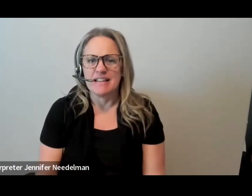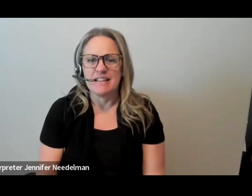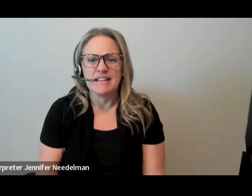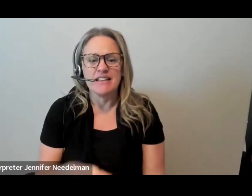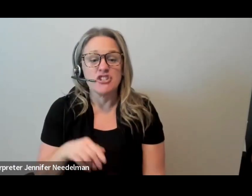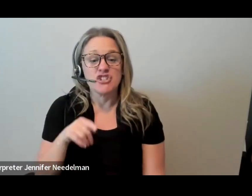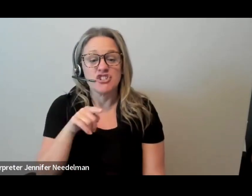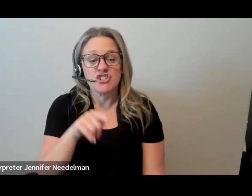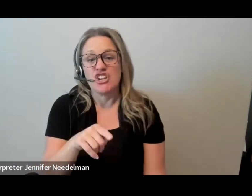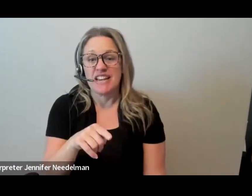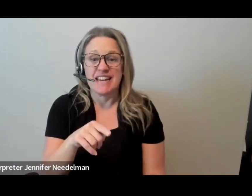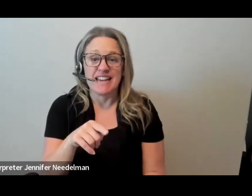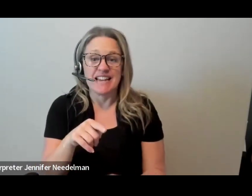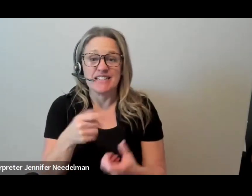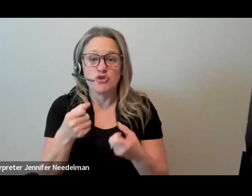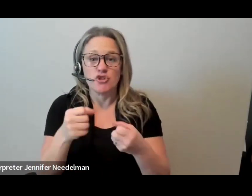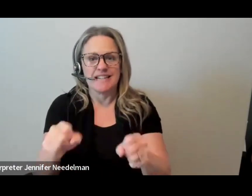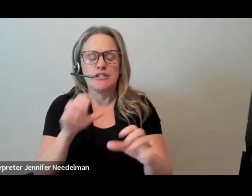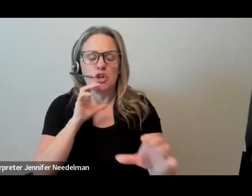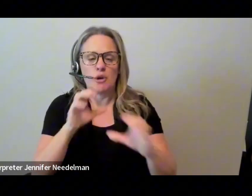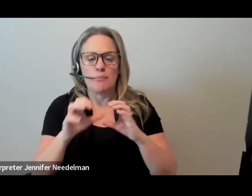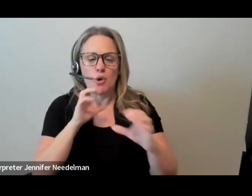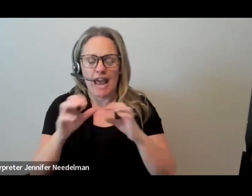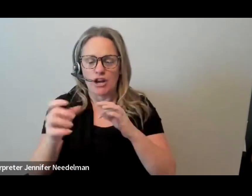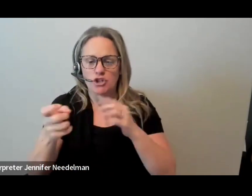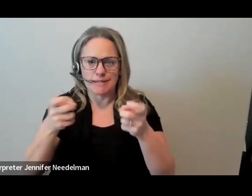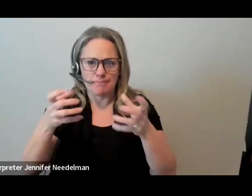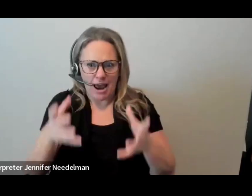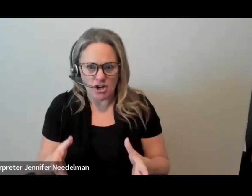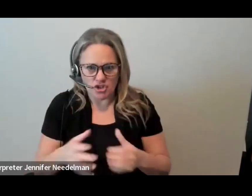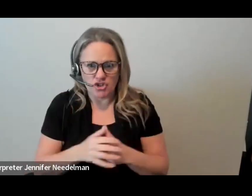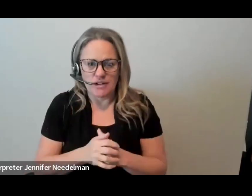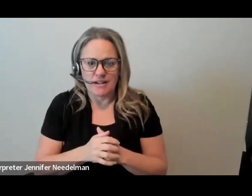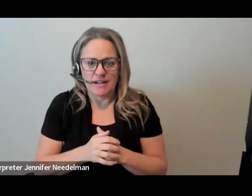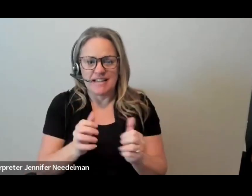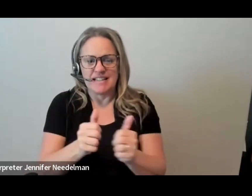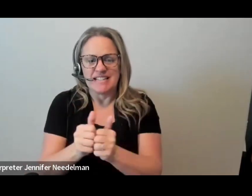She is a Strategic Communications Manager at 2Gether International.